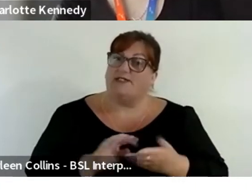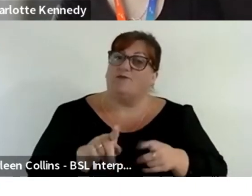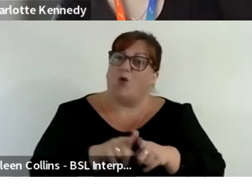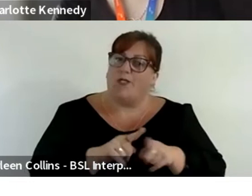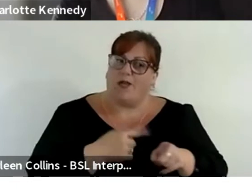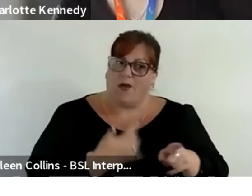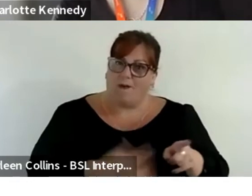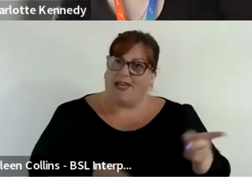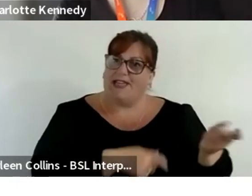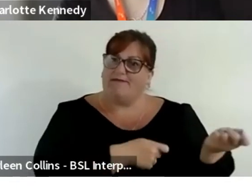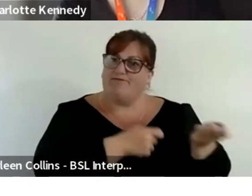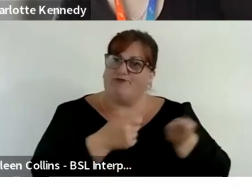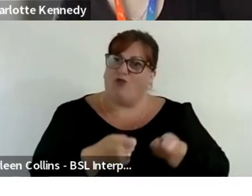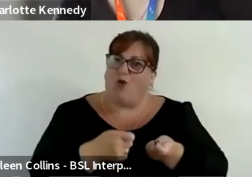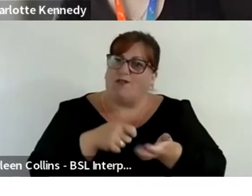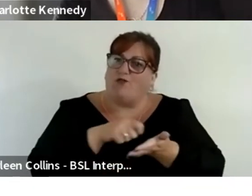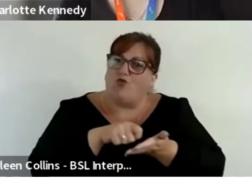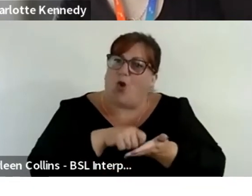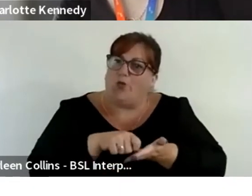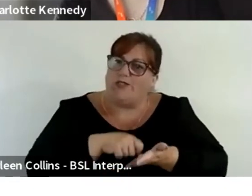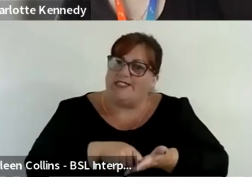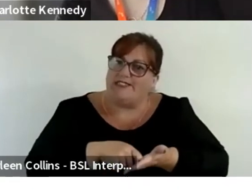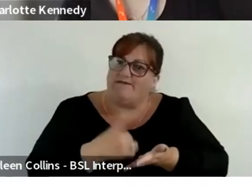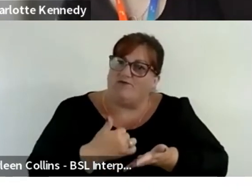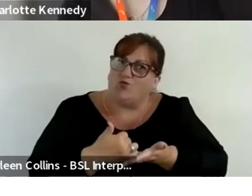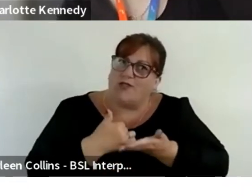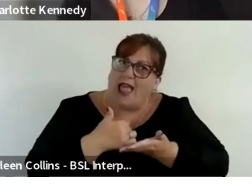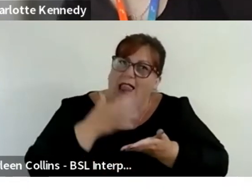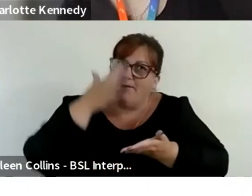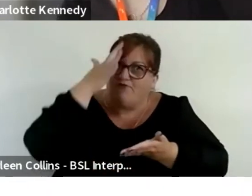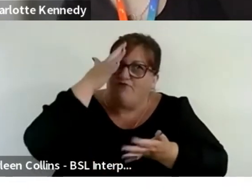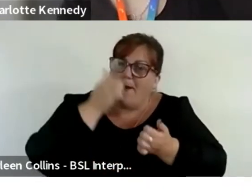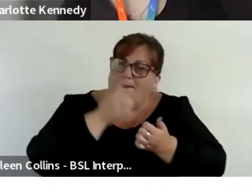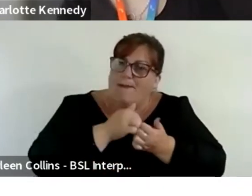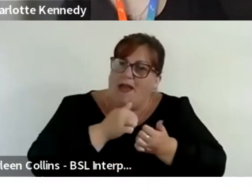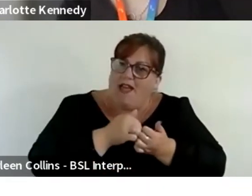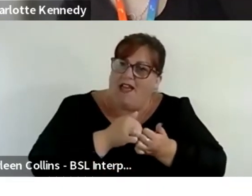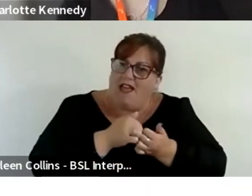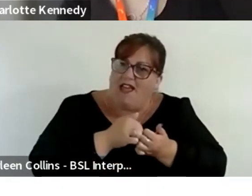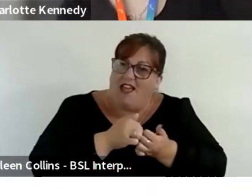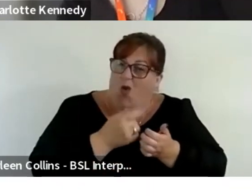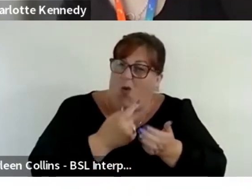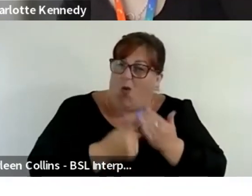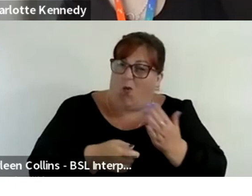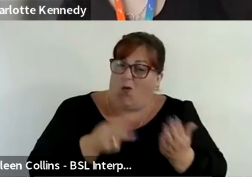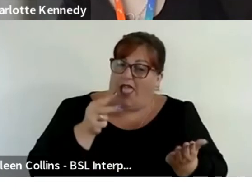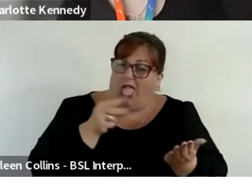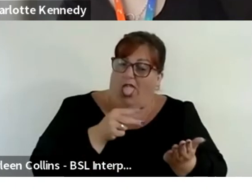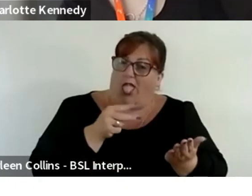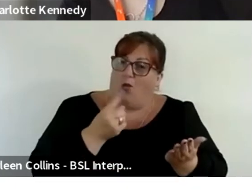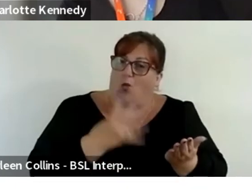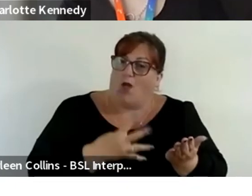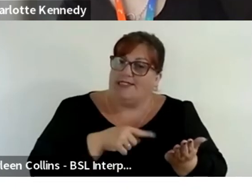I think I only looked at the notes maybe once just even having the safety net with me really helped me relax.